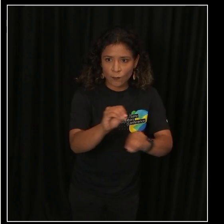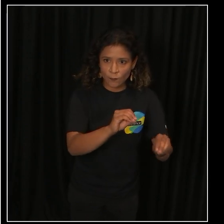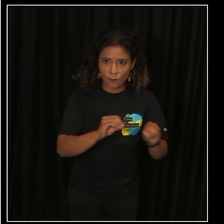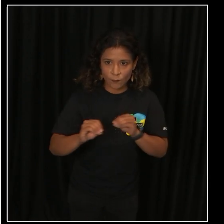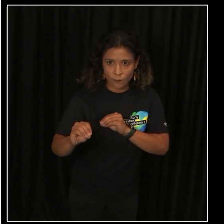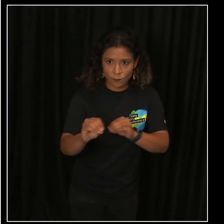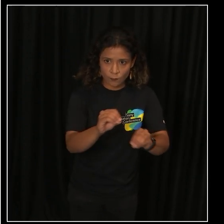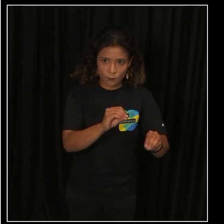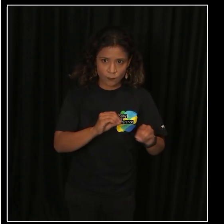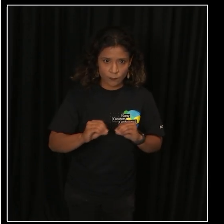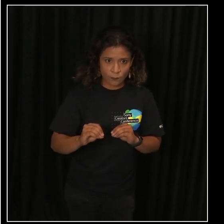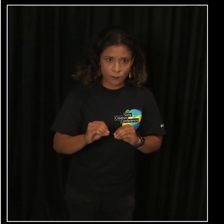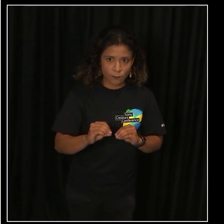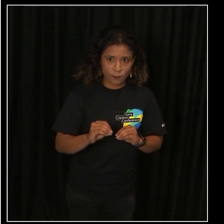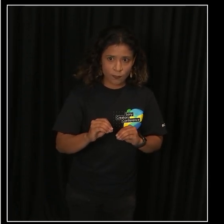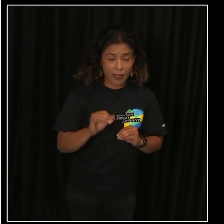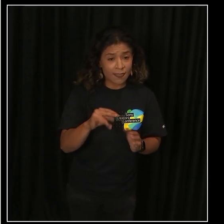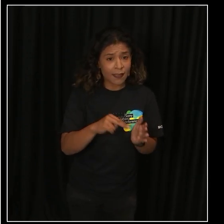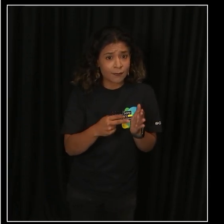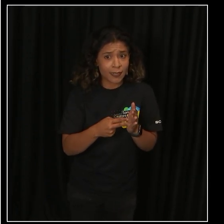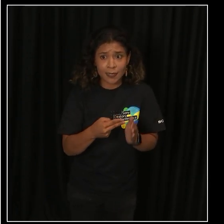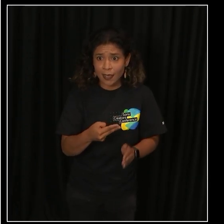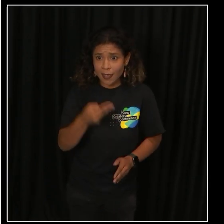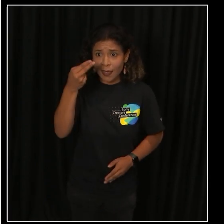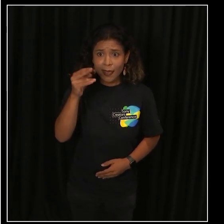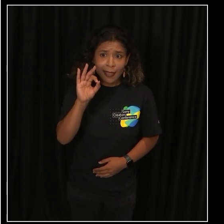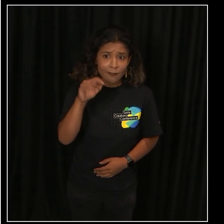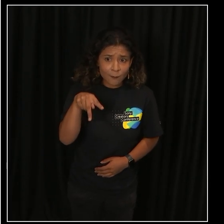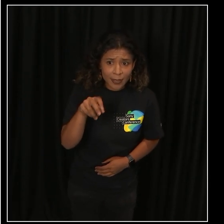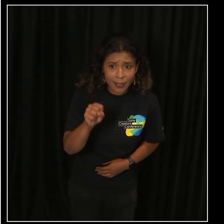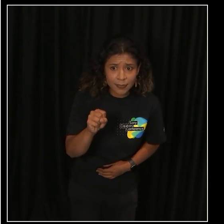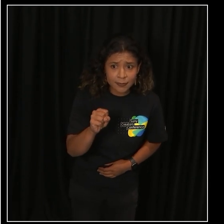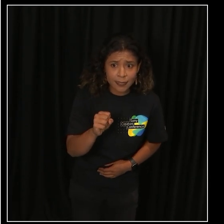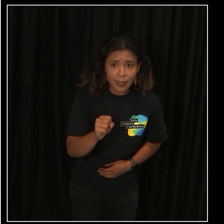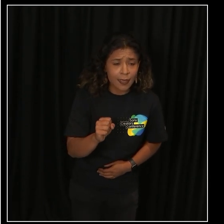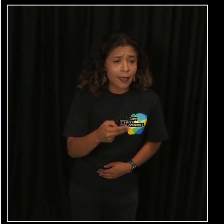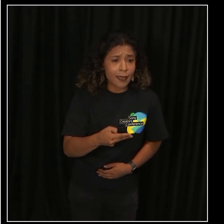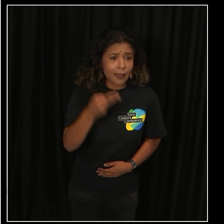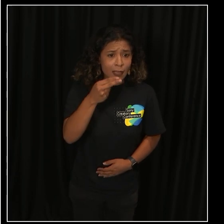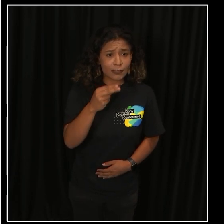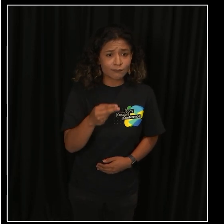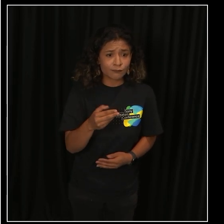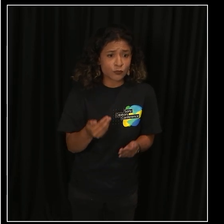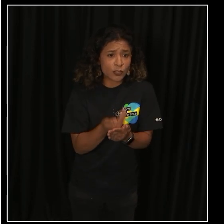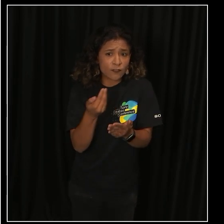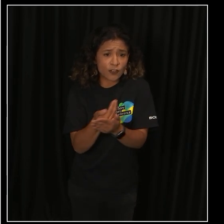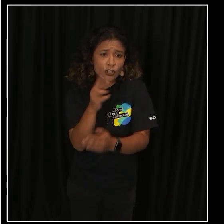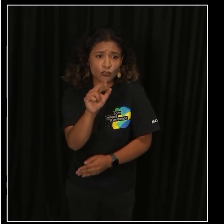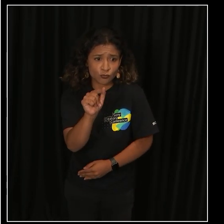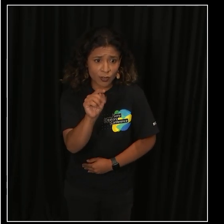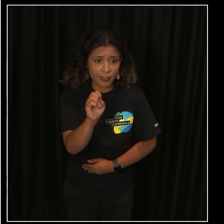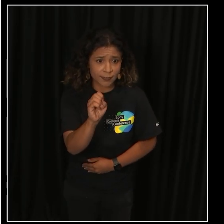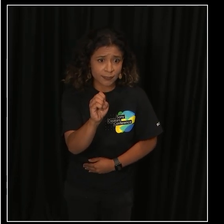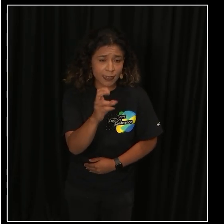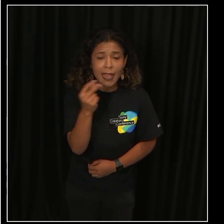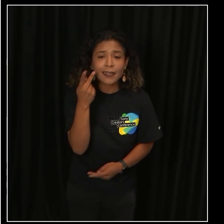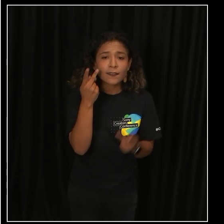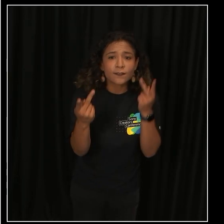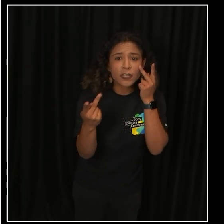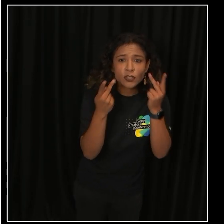Therefore, high FPS and high refresh rates are required Furthermore, there must be visual consistencies